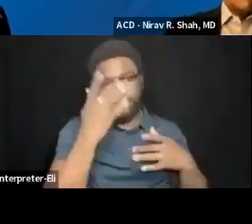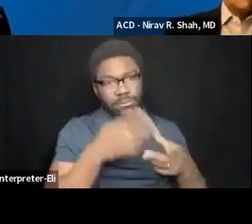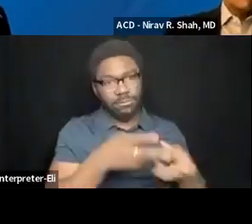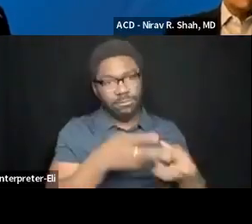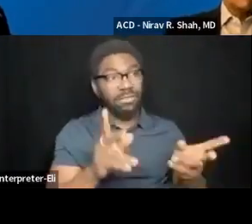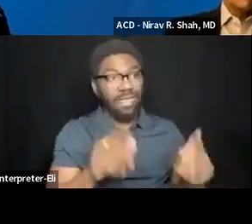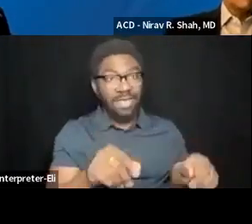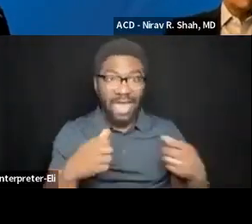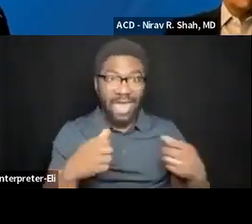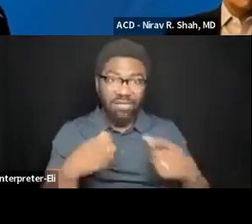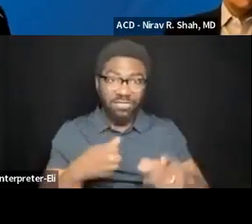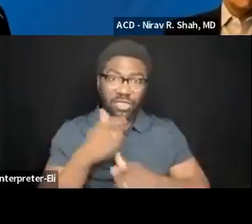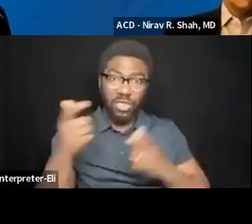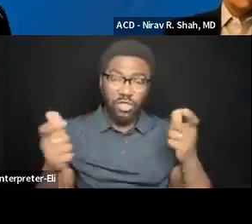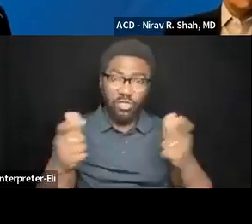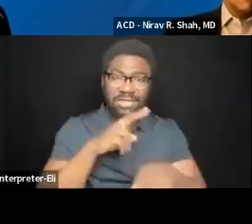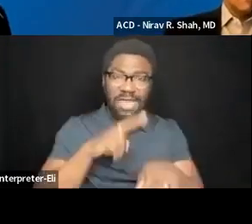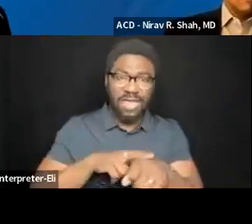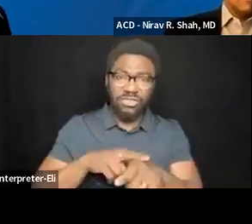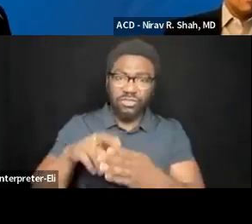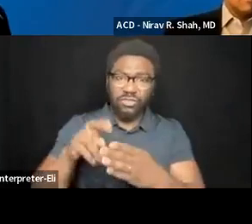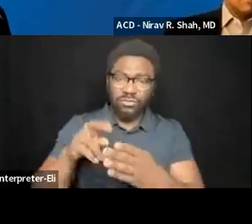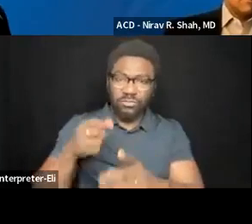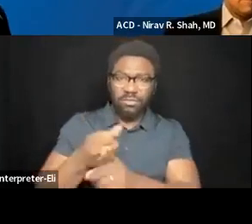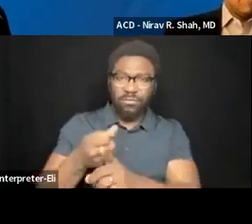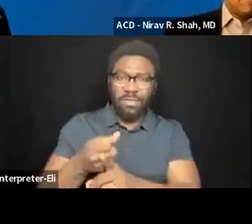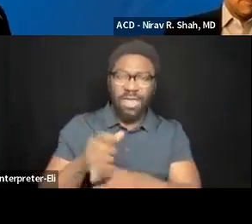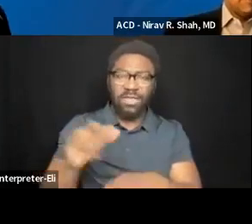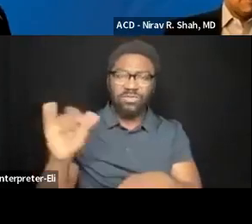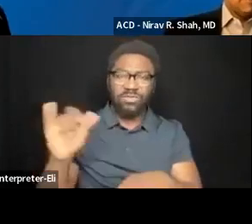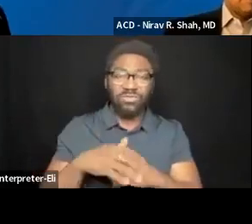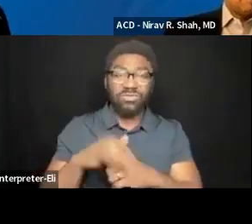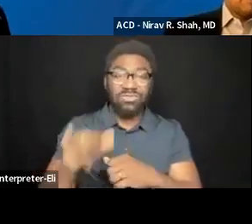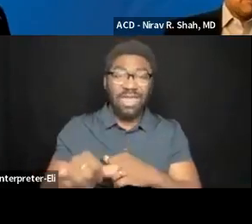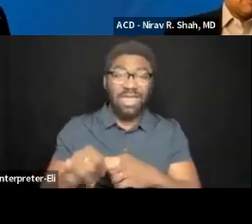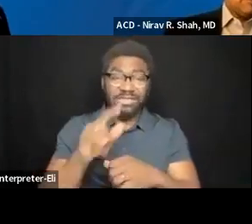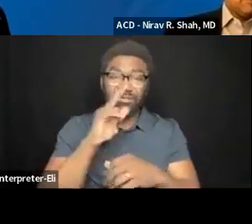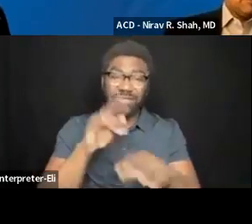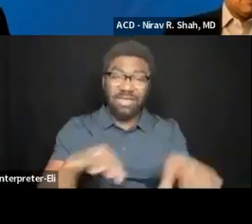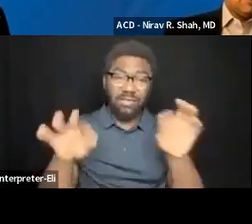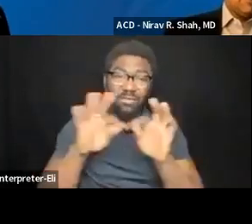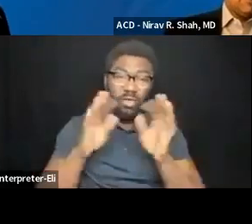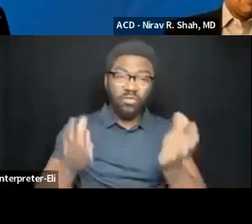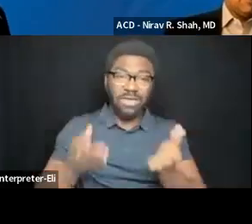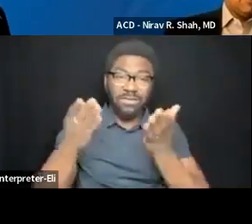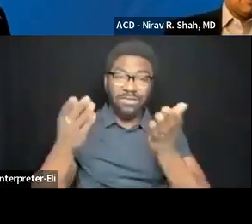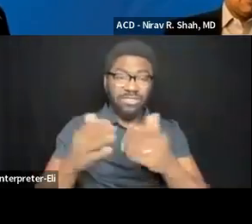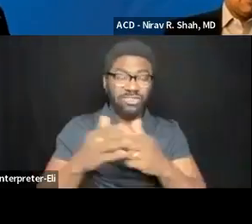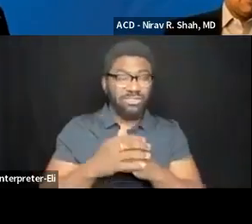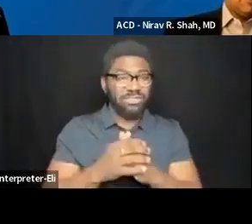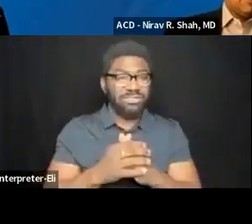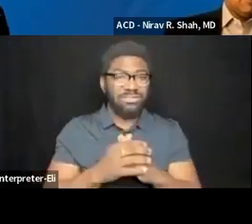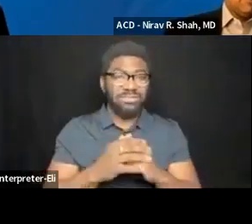So I think that is really an important recommendation. And let I think about adding to that,